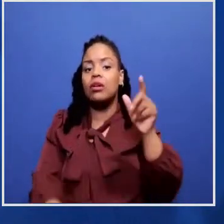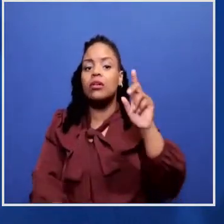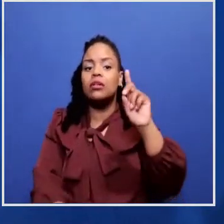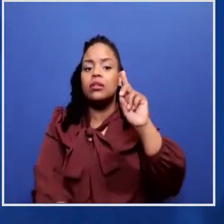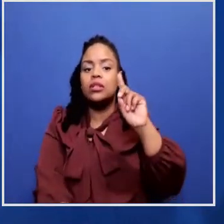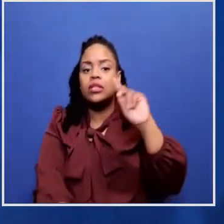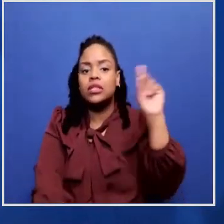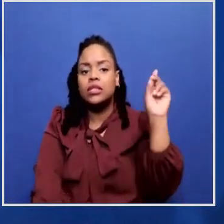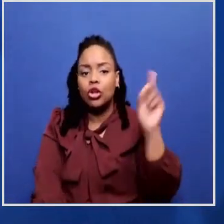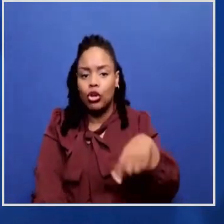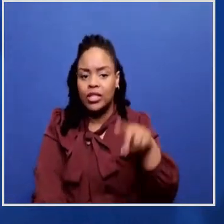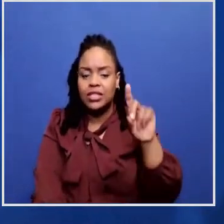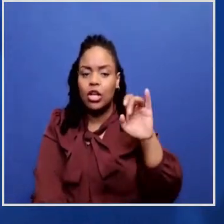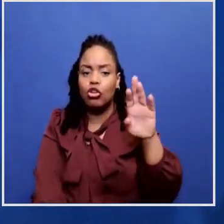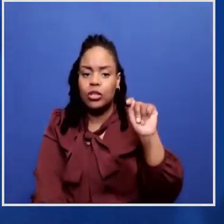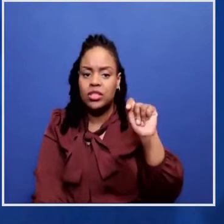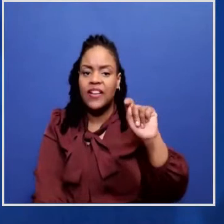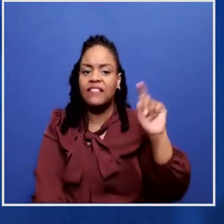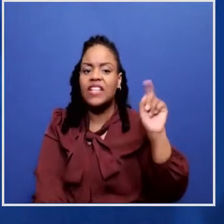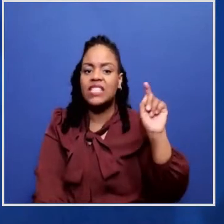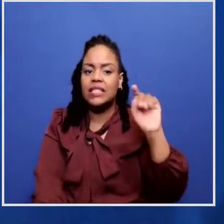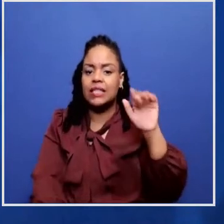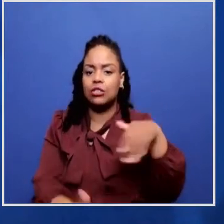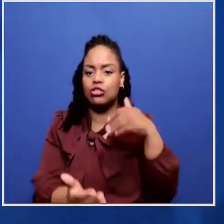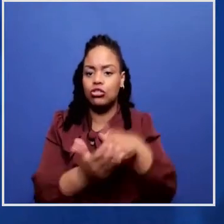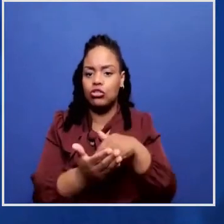I AM COURTNEY SMITH AND I AM THE FOUNDER OF CEO OF THE